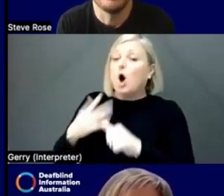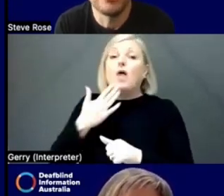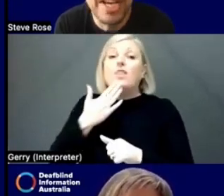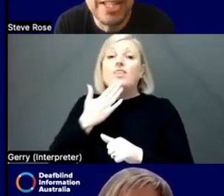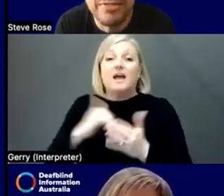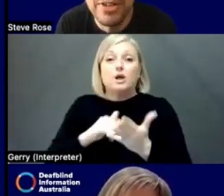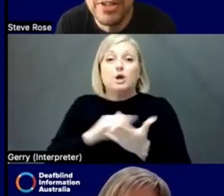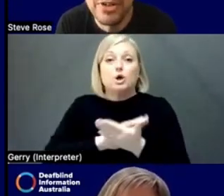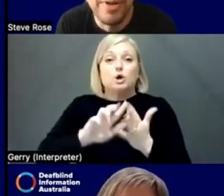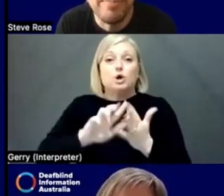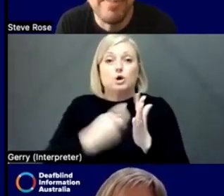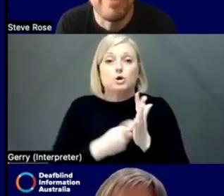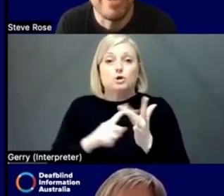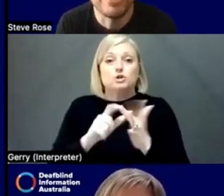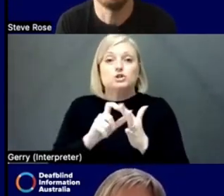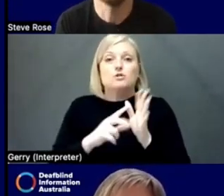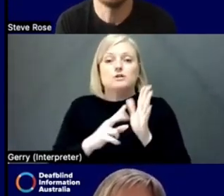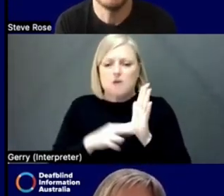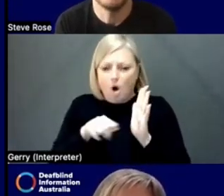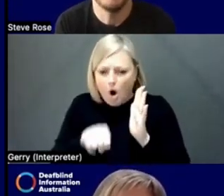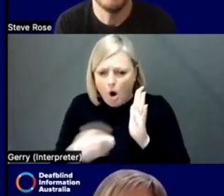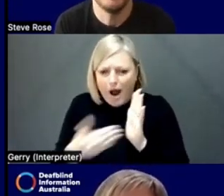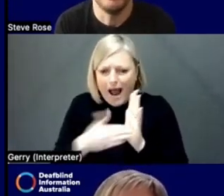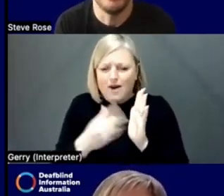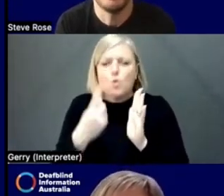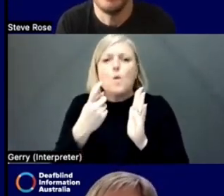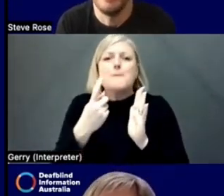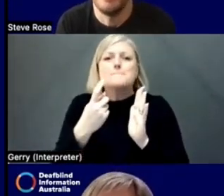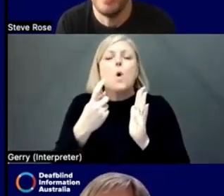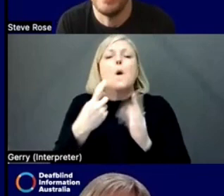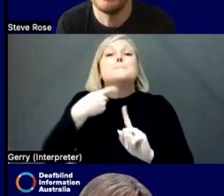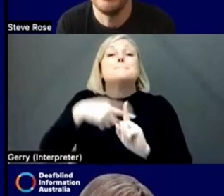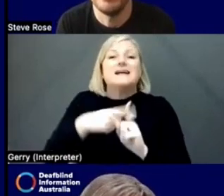and she's also added a further comment Merry about supporting others to do it and I absolutely,